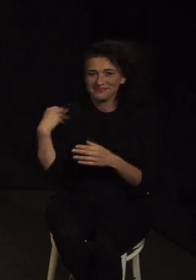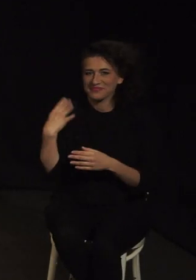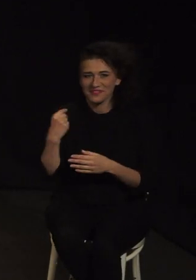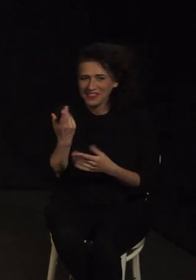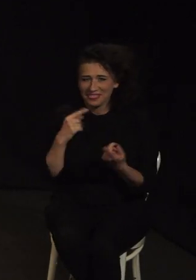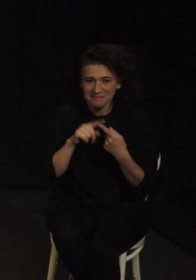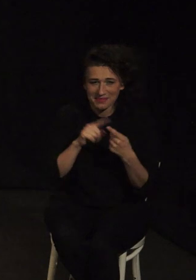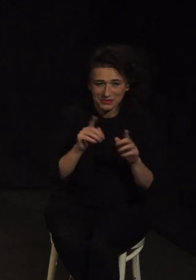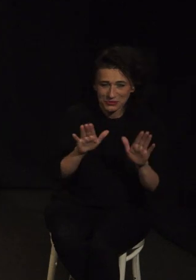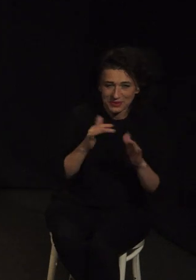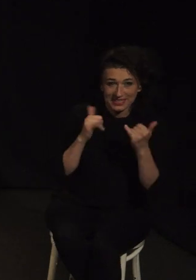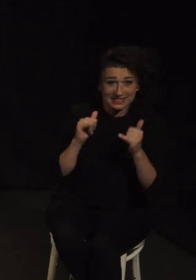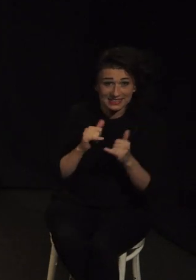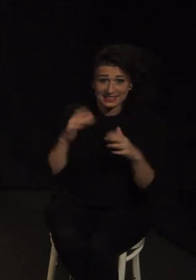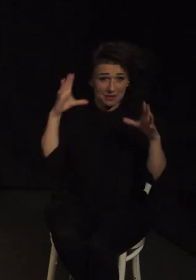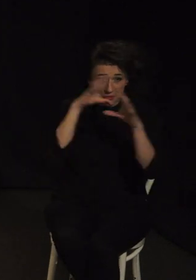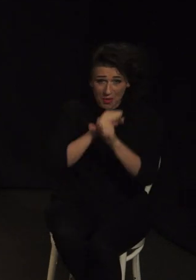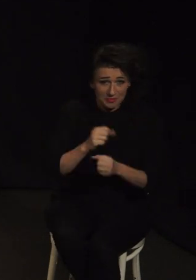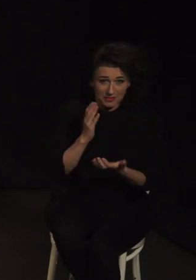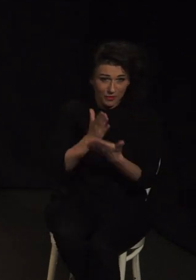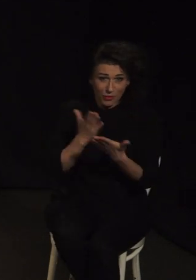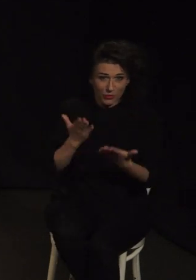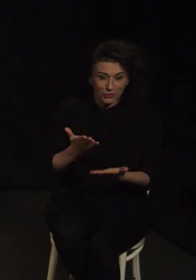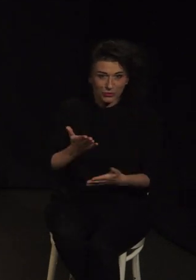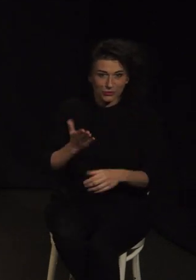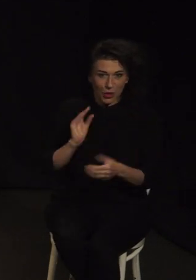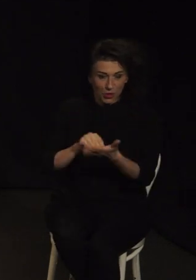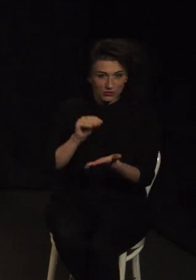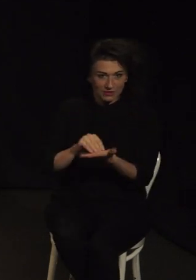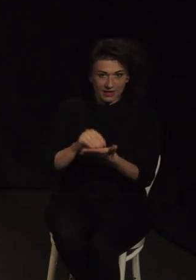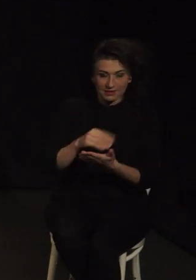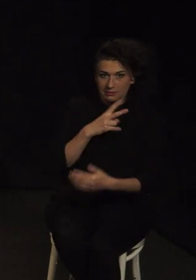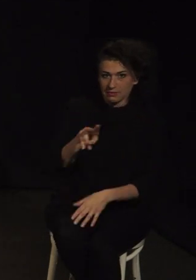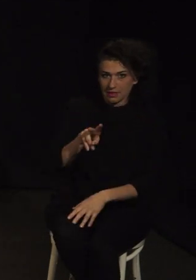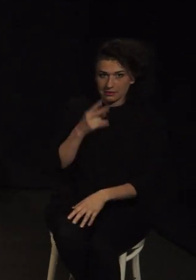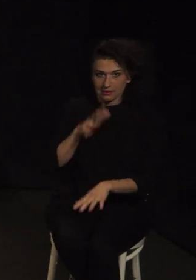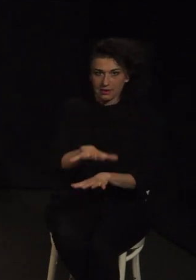her wrinkles, etc. I really like this passage.